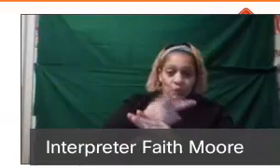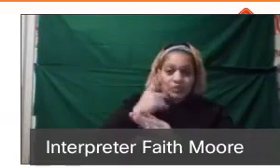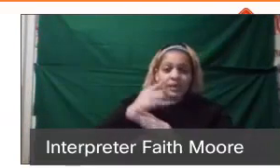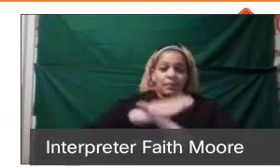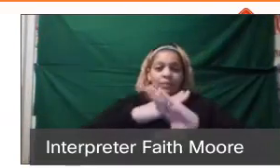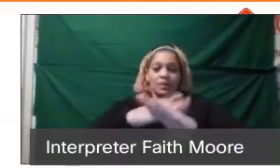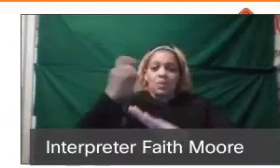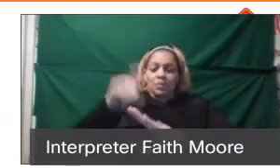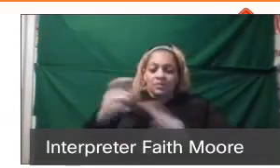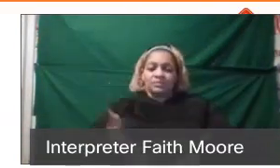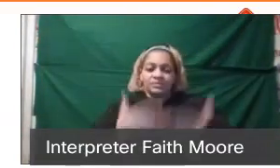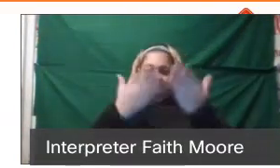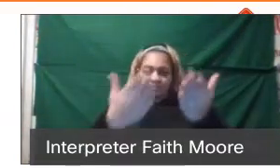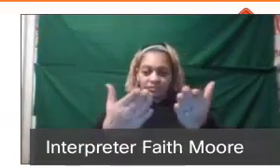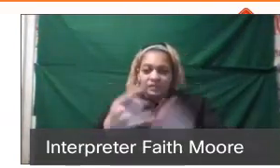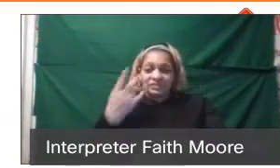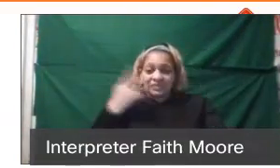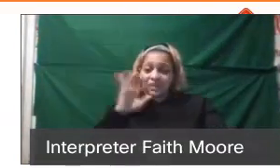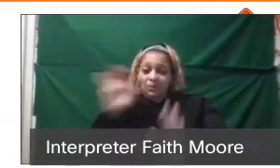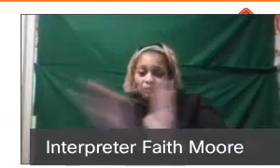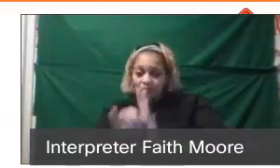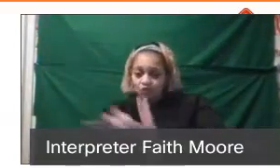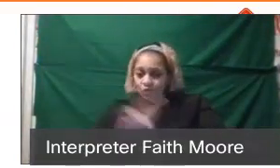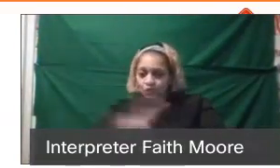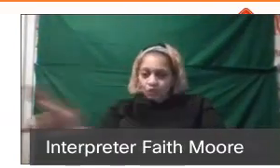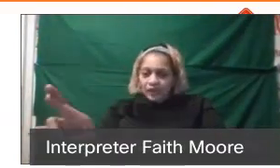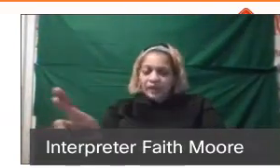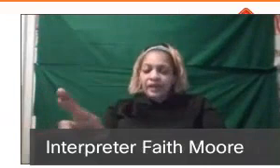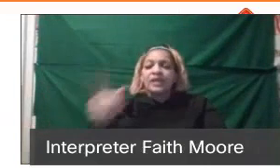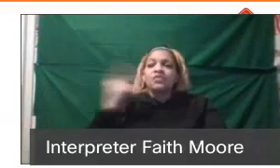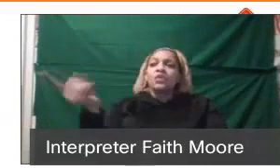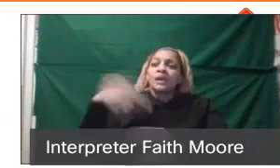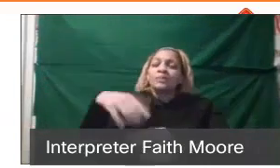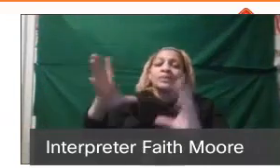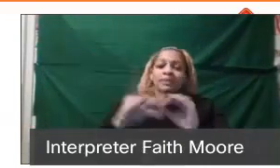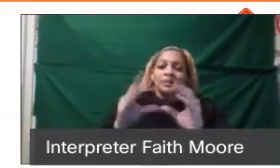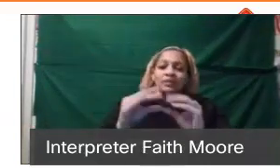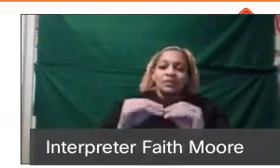Some of you who attended the public meetings at 30% likely recognize this photo simulation.